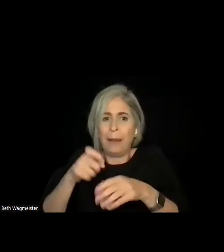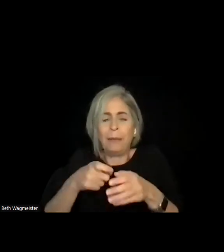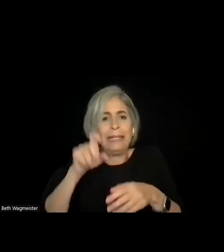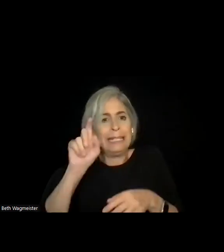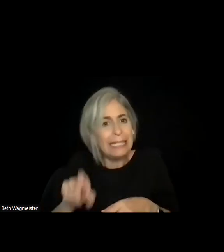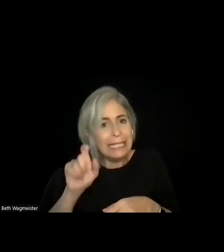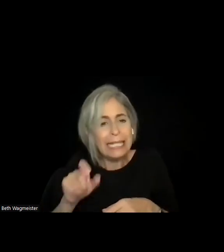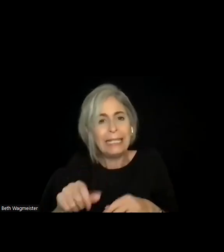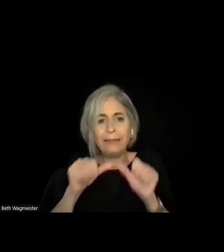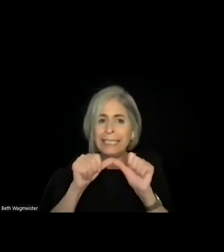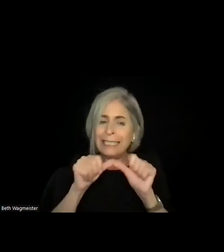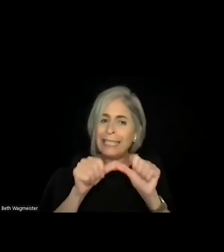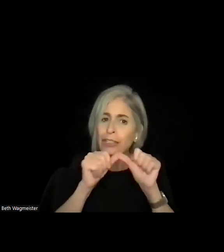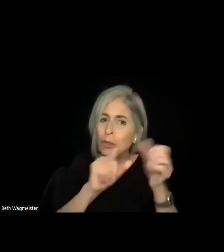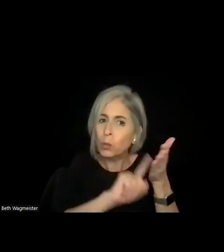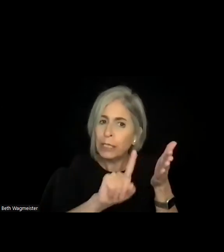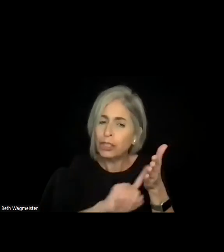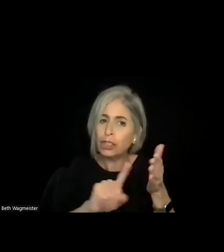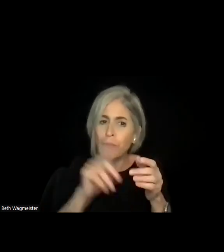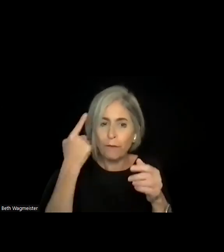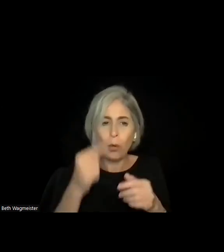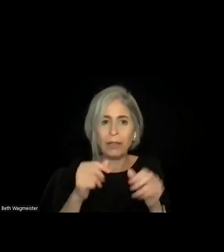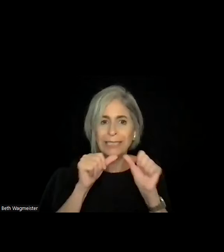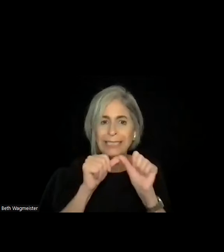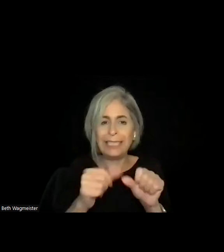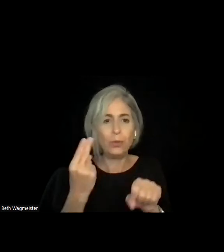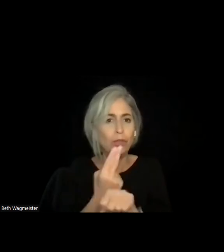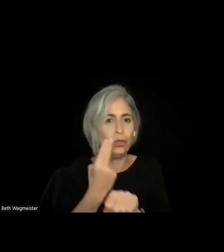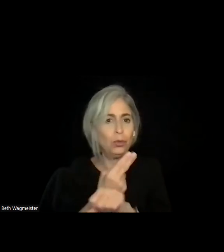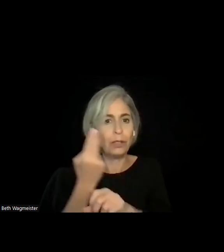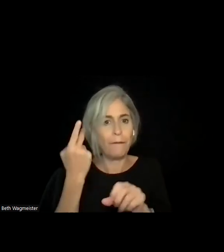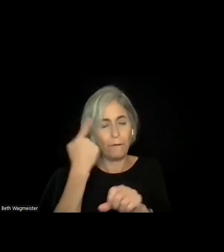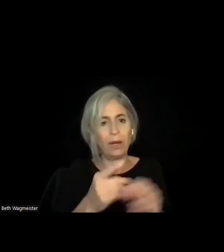the ability to have the technology throughout the